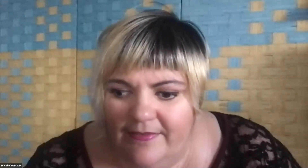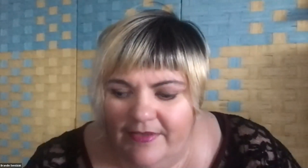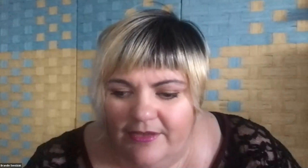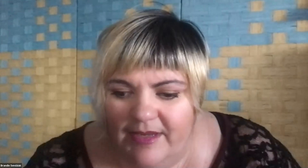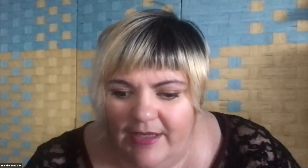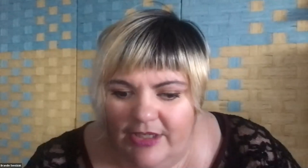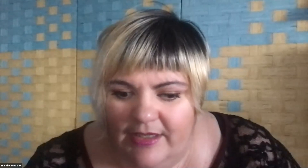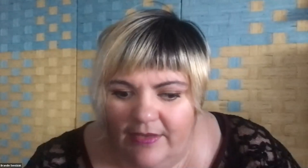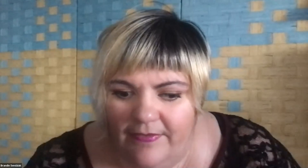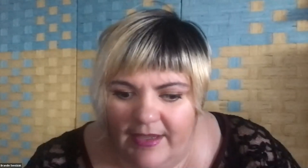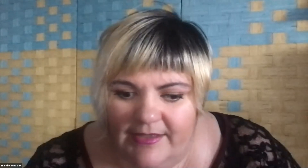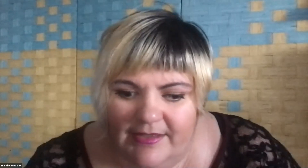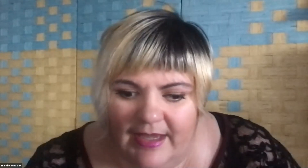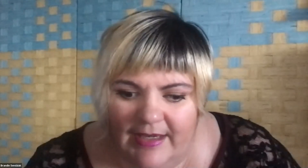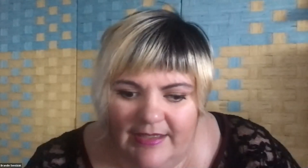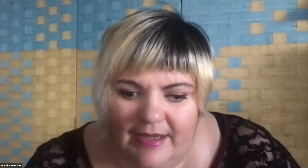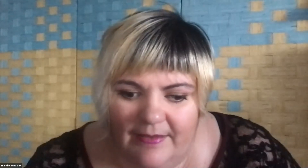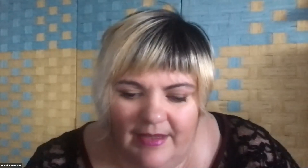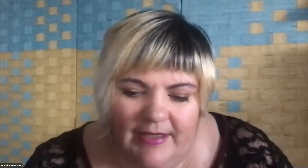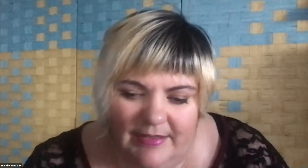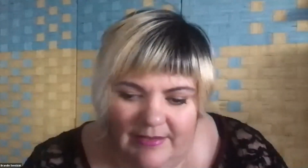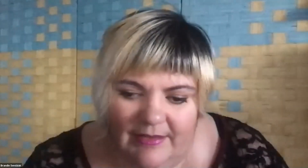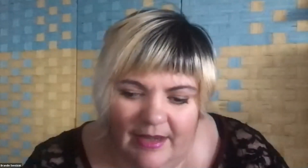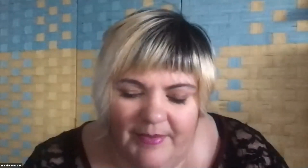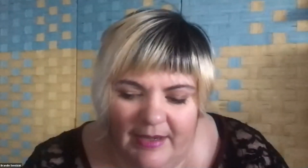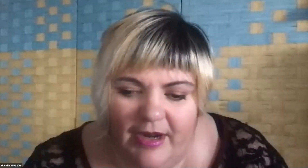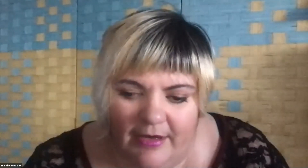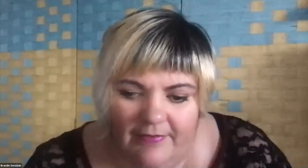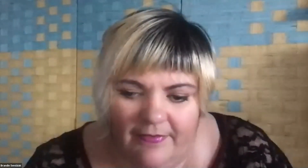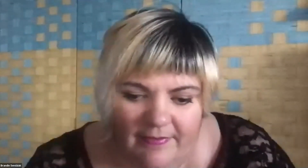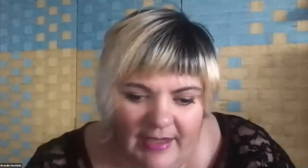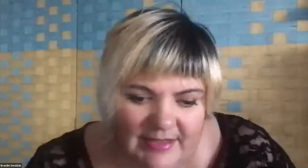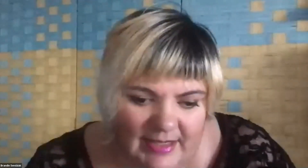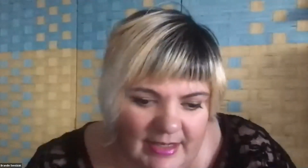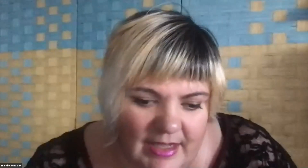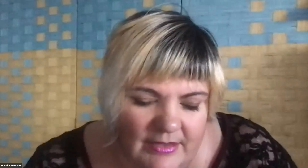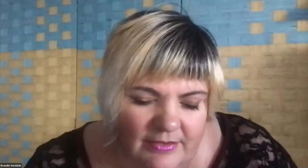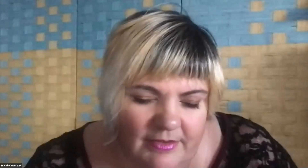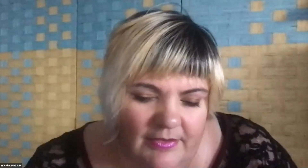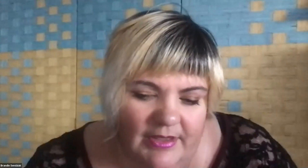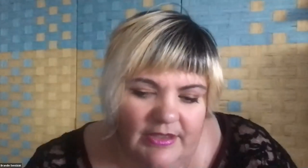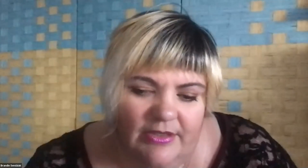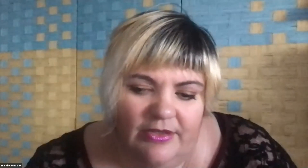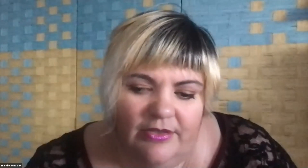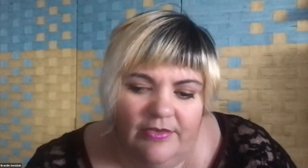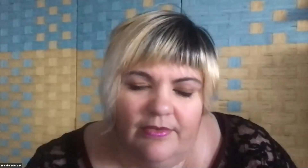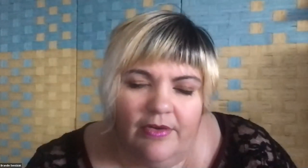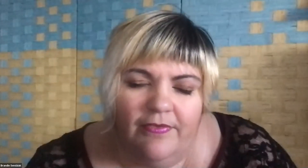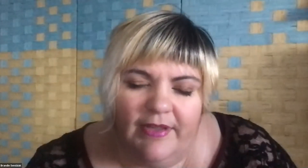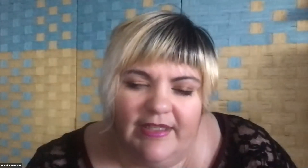need and to do the medical testing that is important for them to have done because of discrimination they'll face